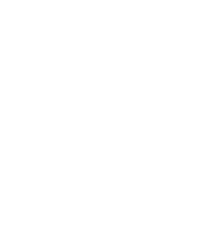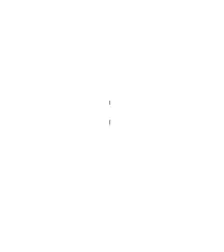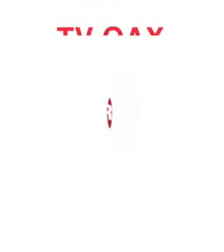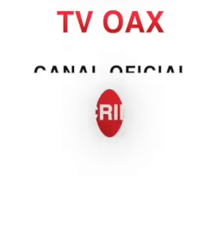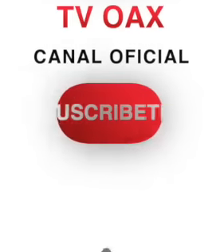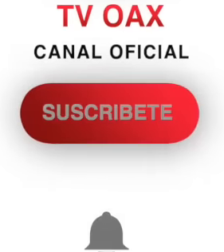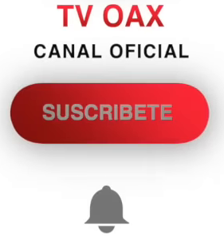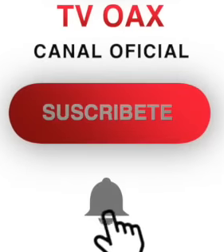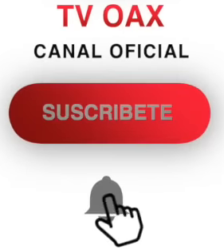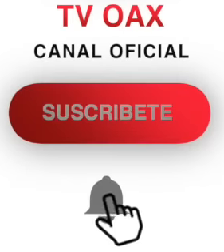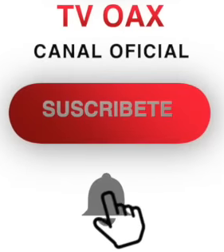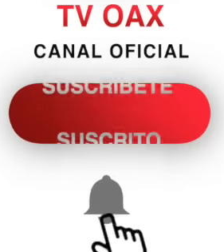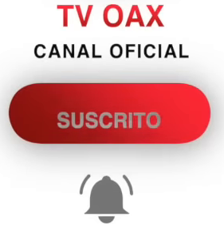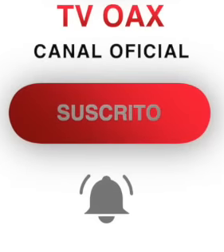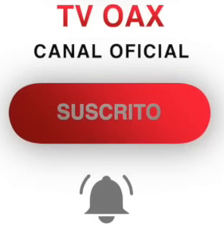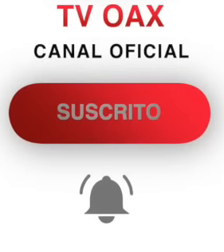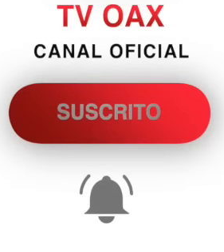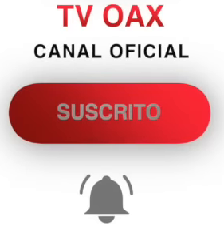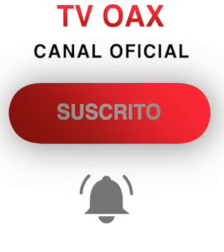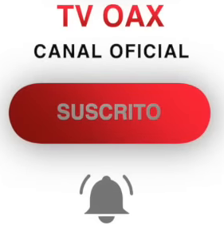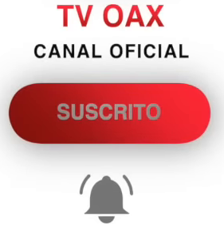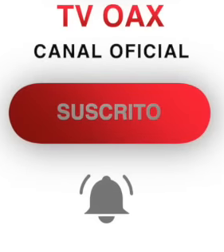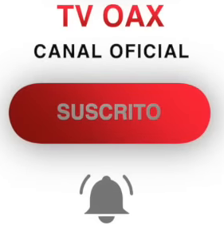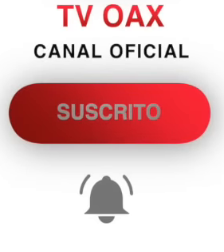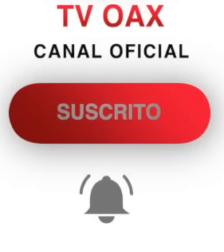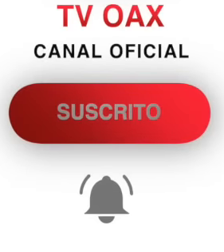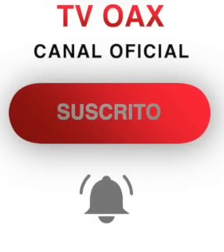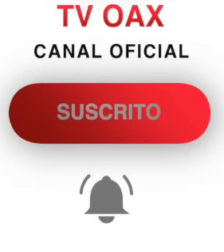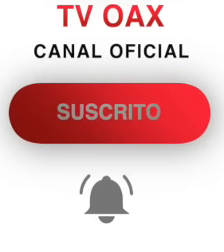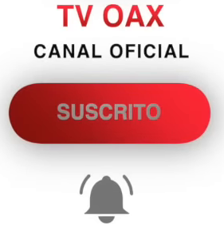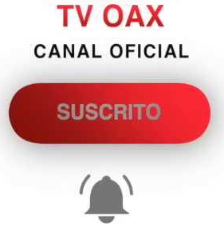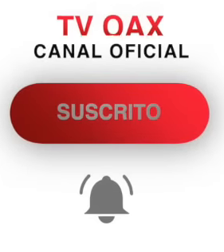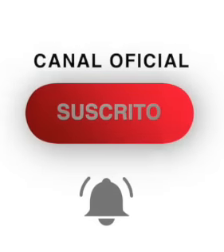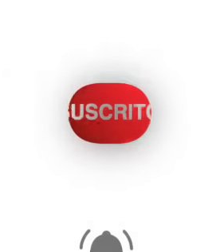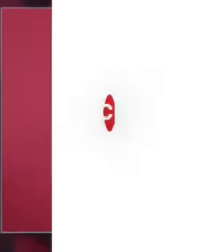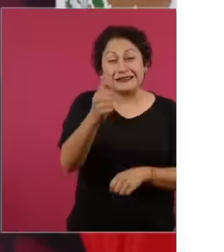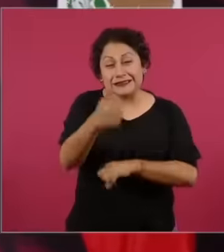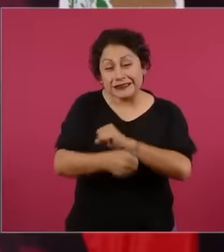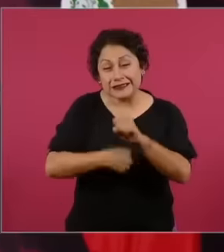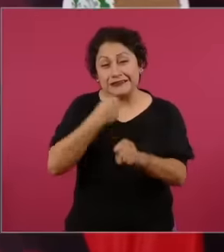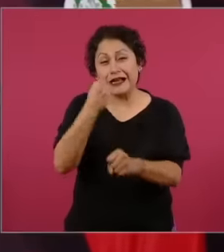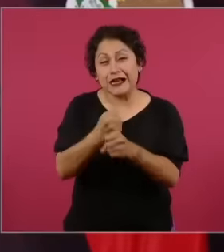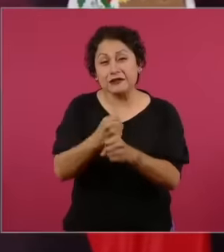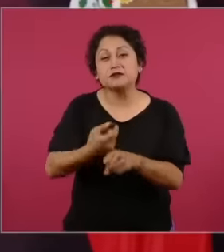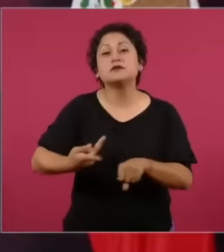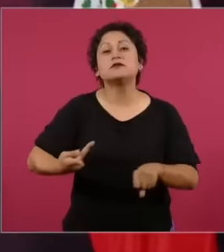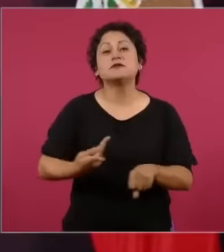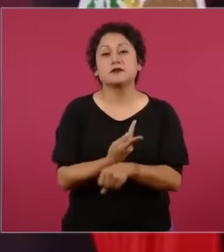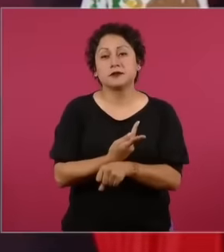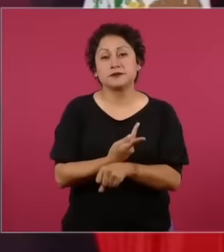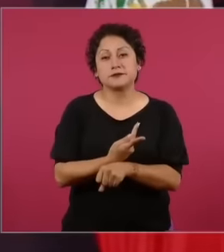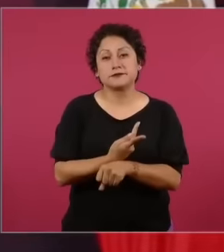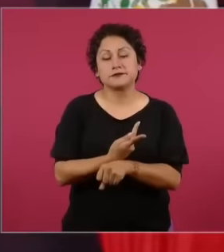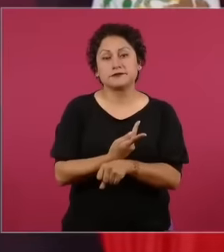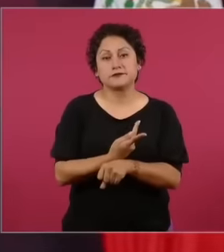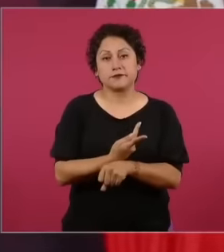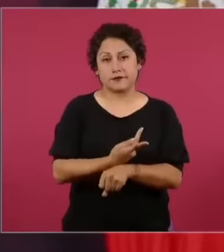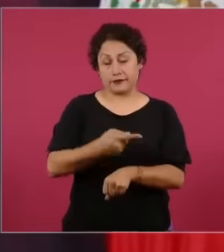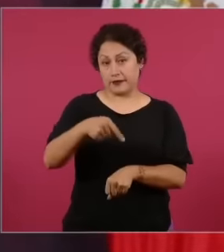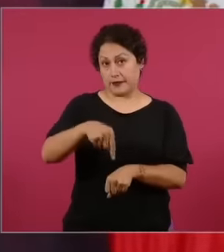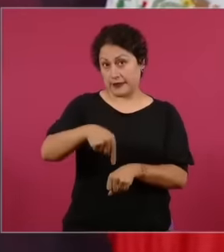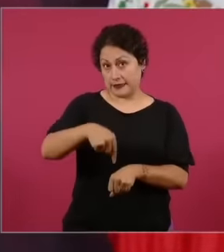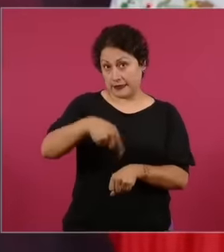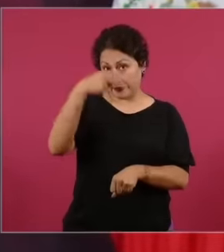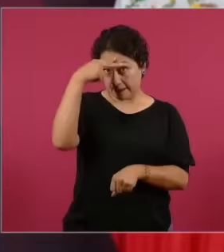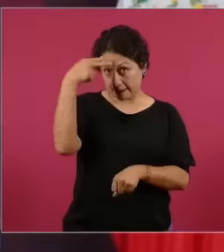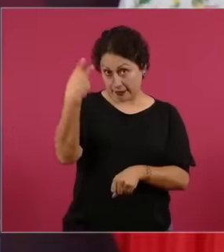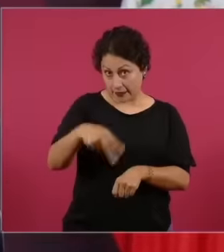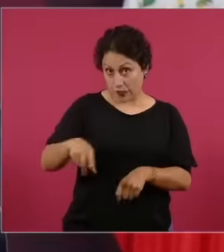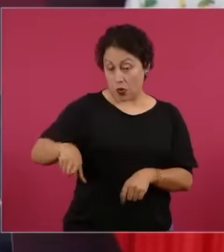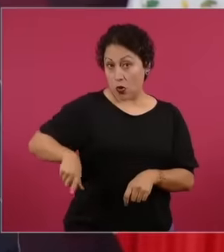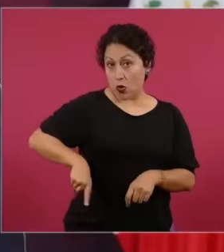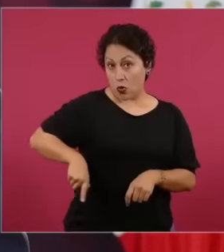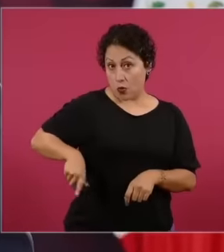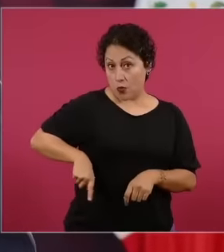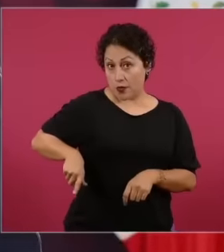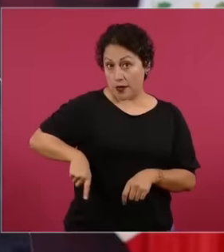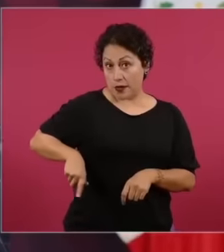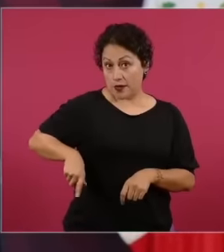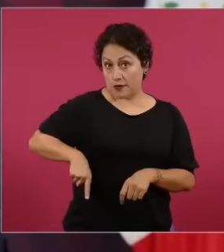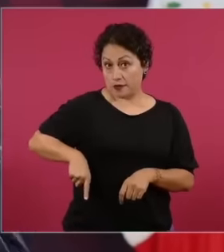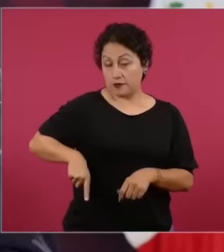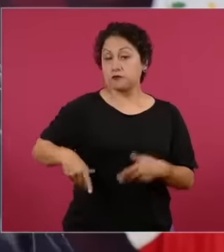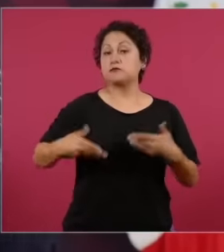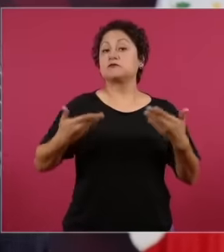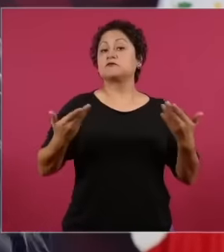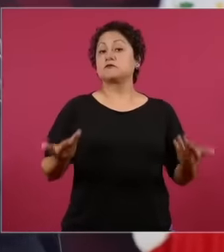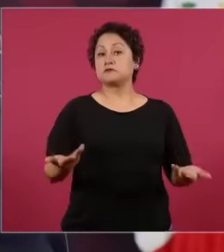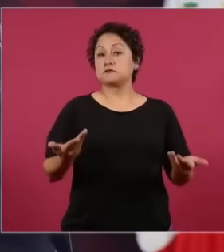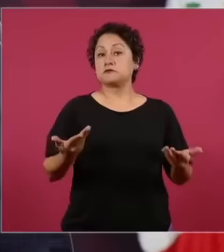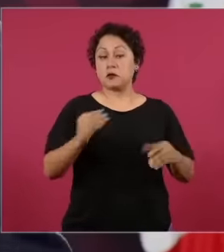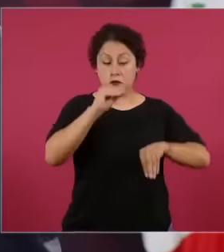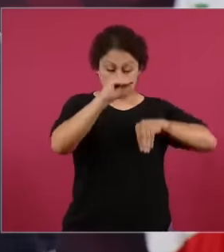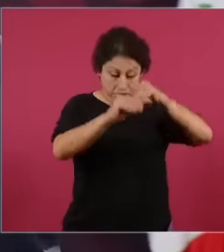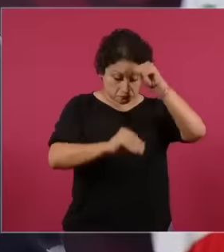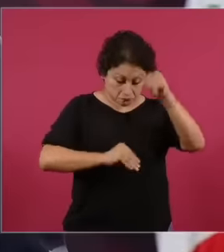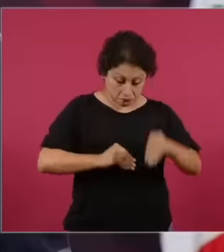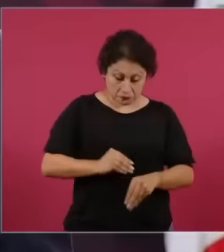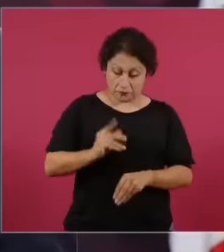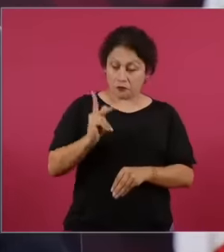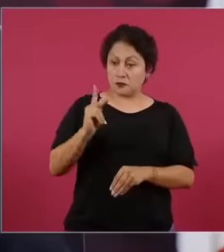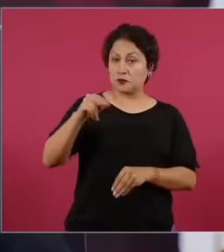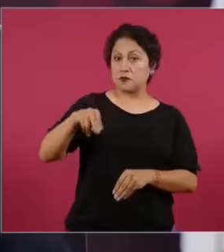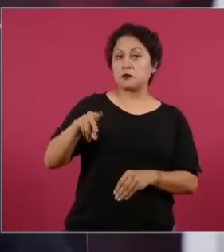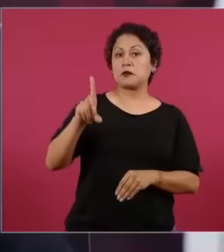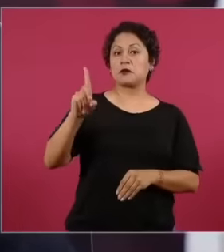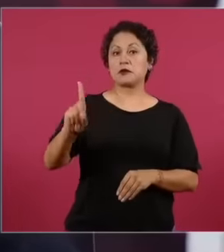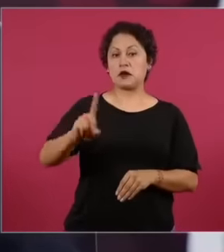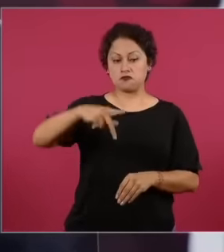years, the government never applied its own development plan. of